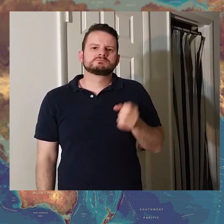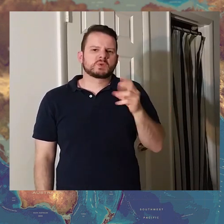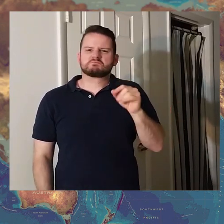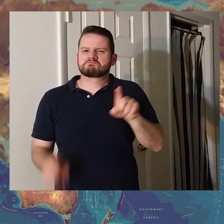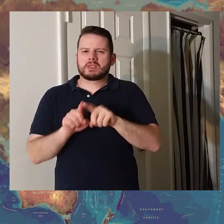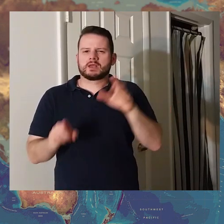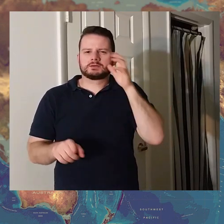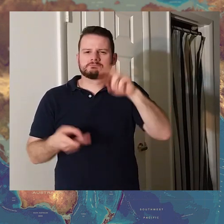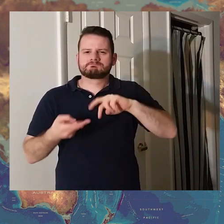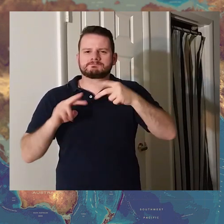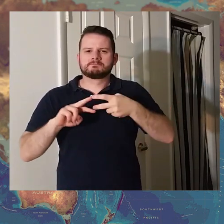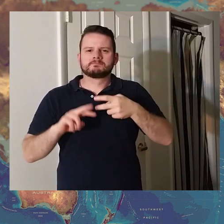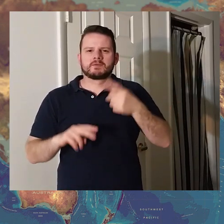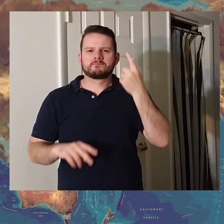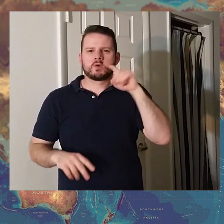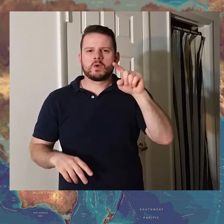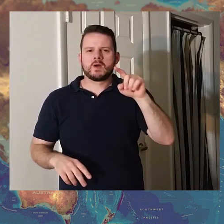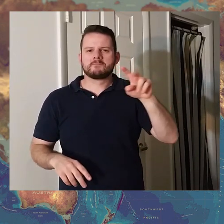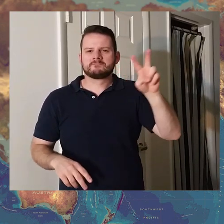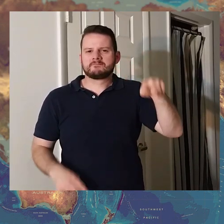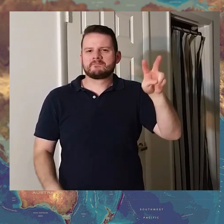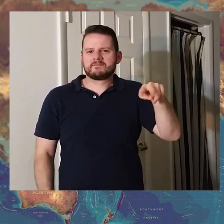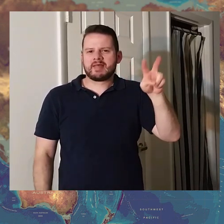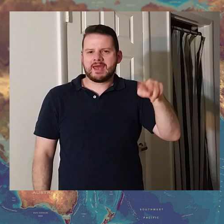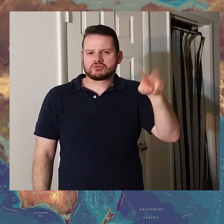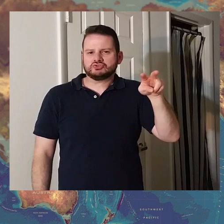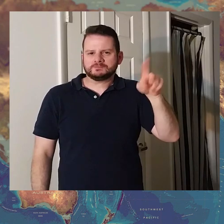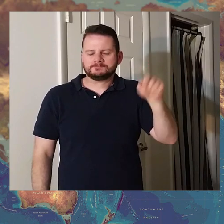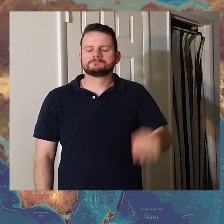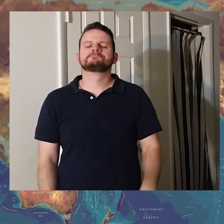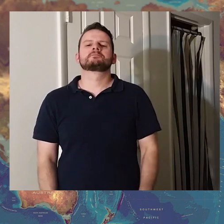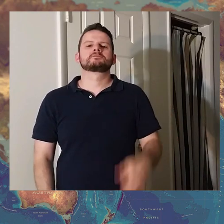The same for Flanders vice versa.